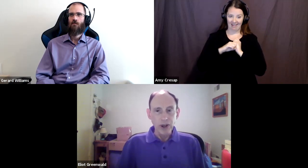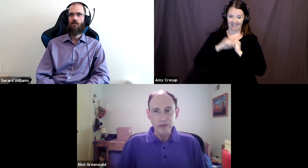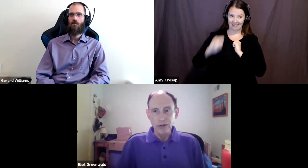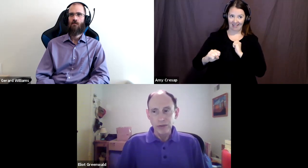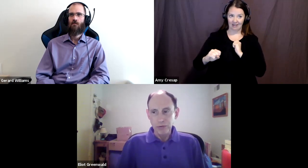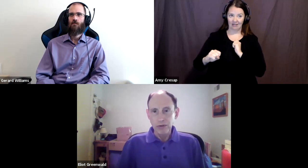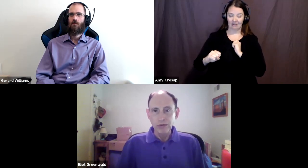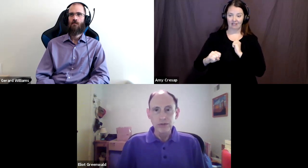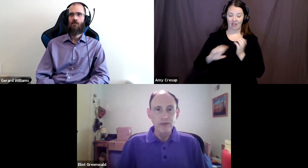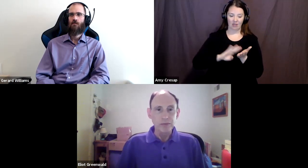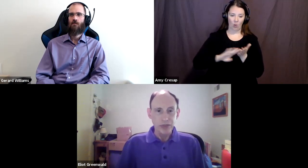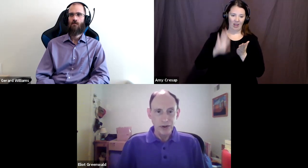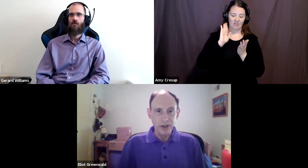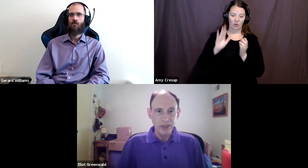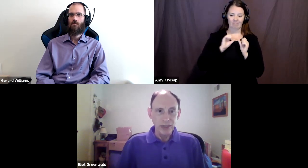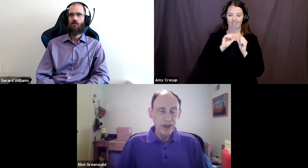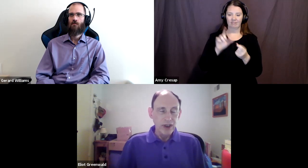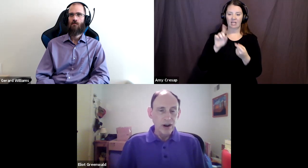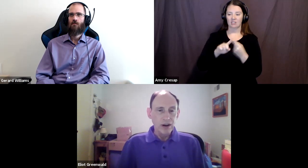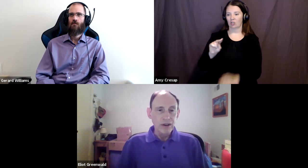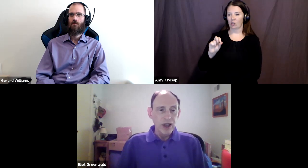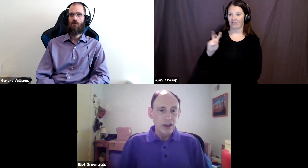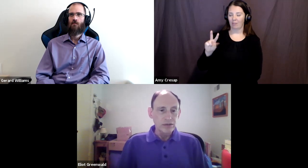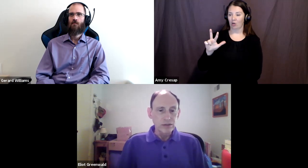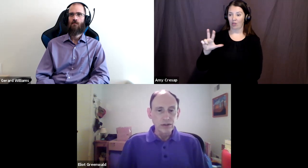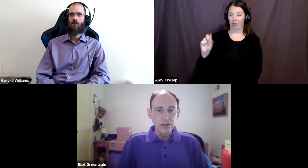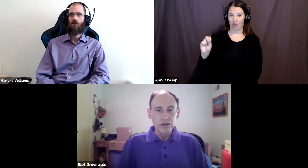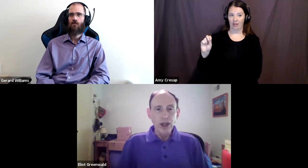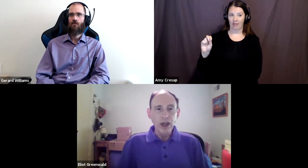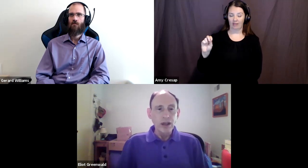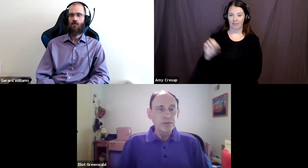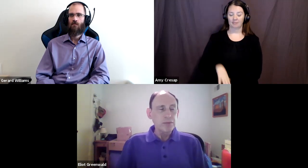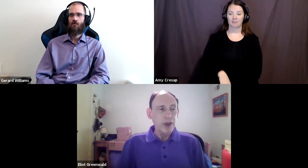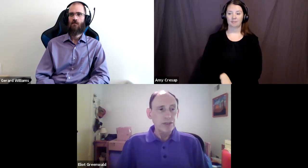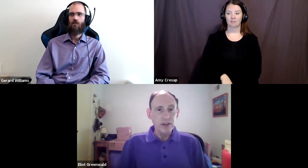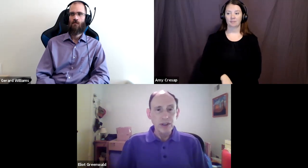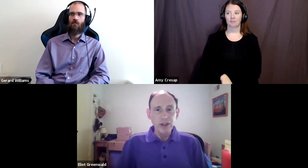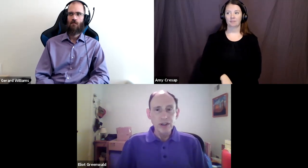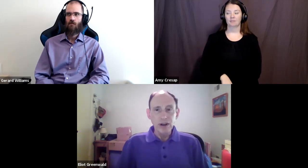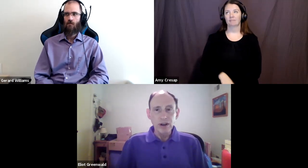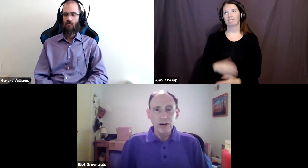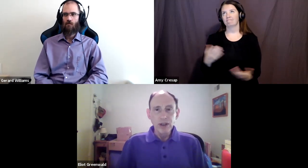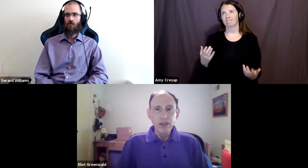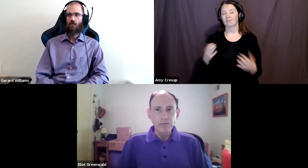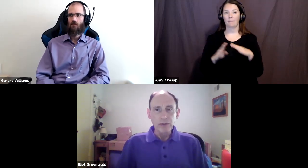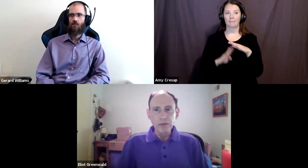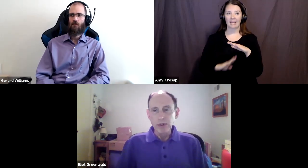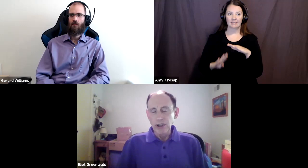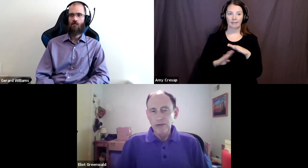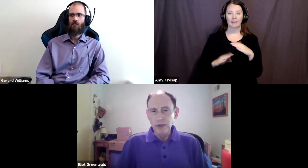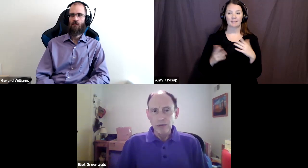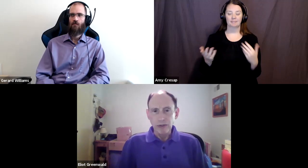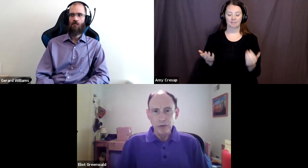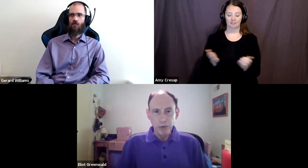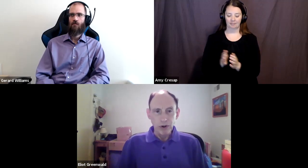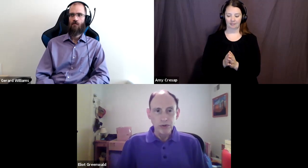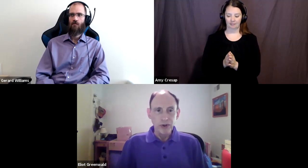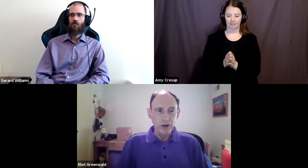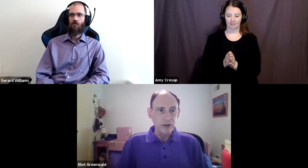waiver through November 30th. Basically believe from reports we've heard